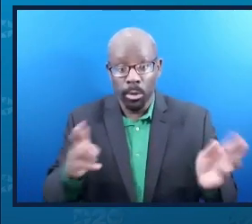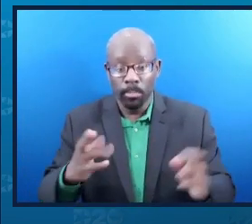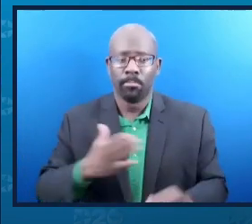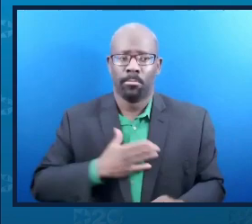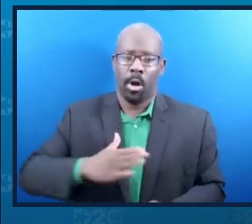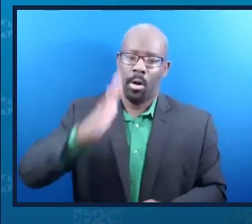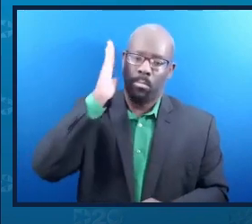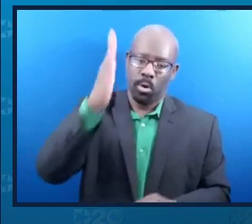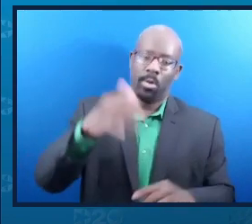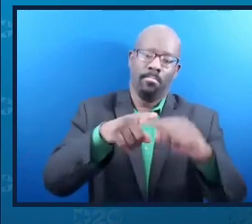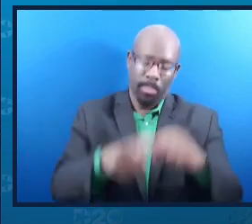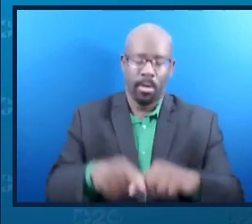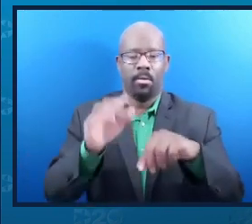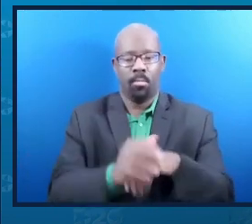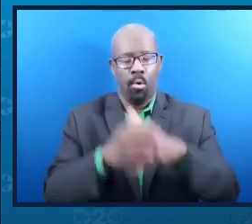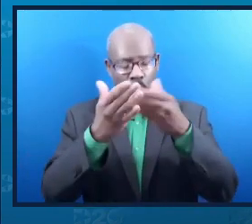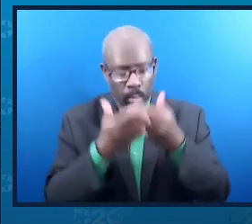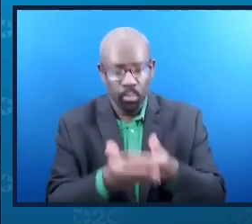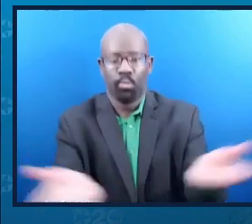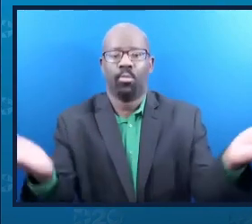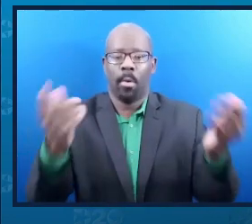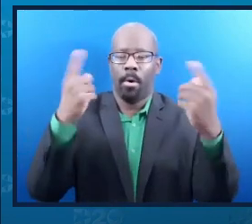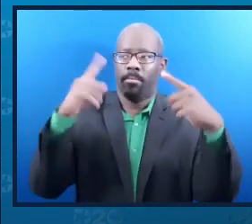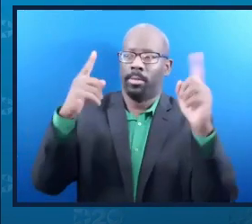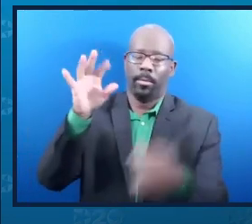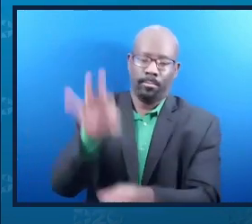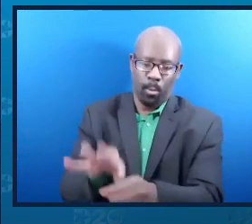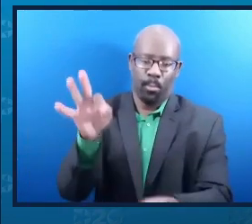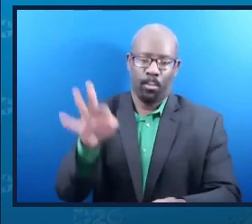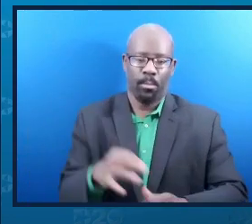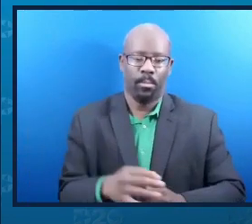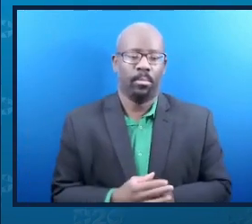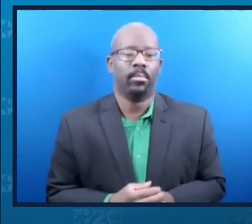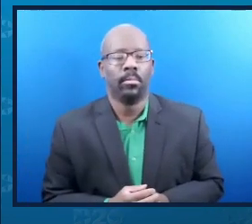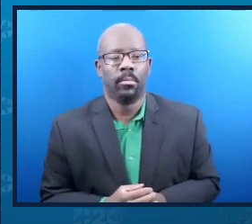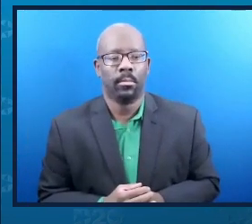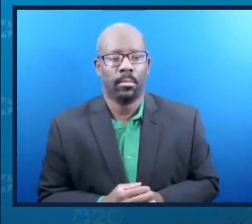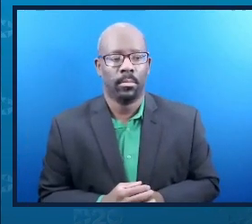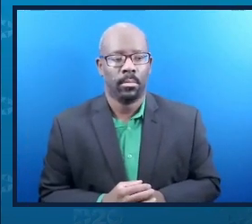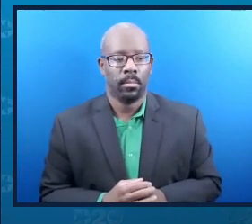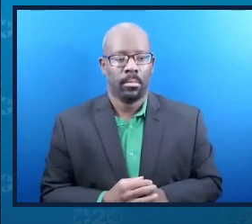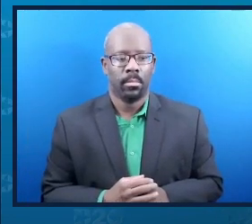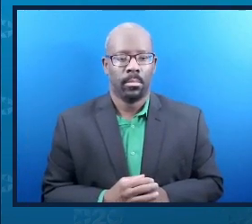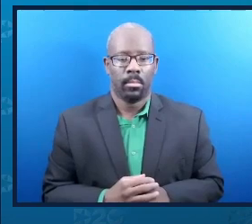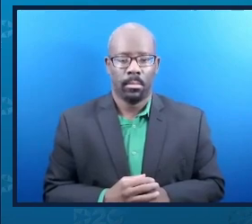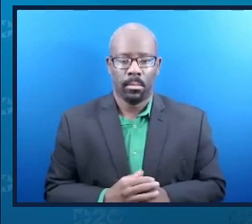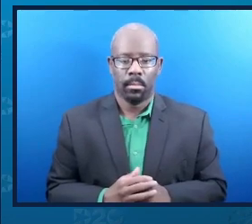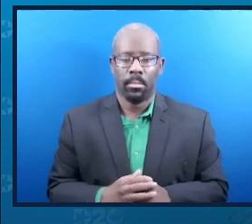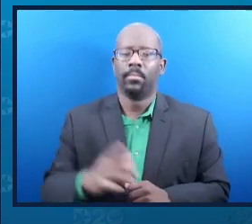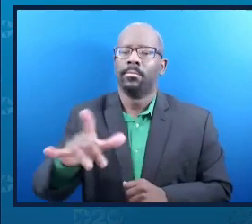IT.